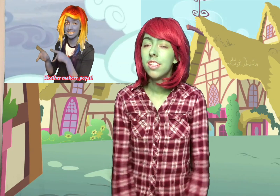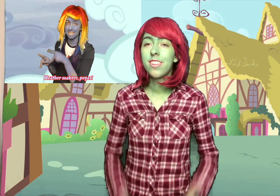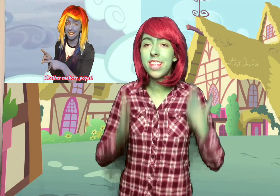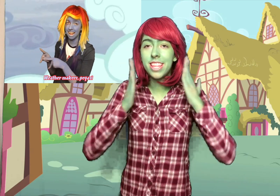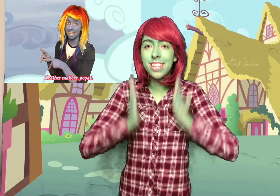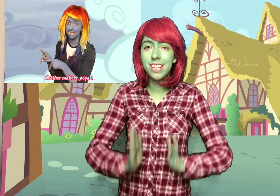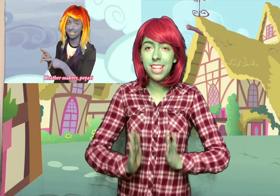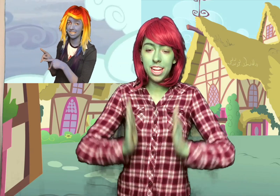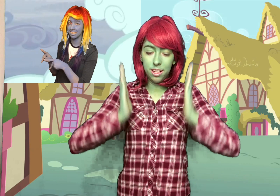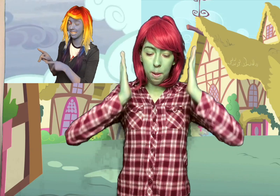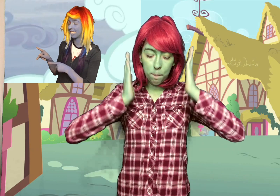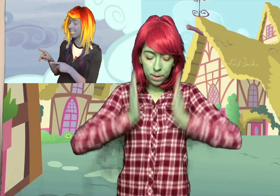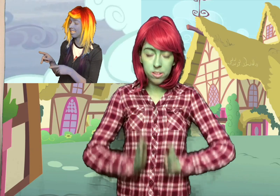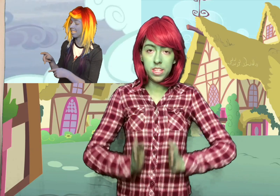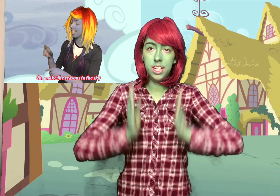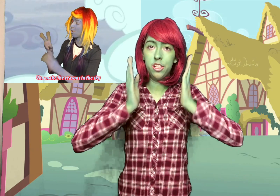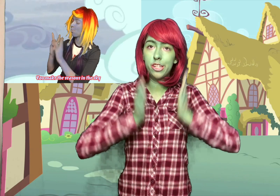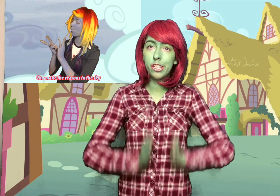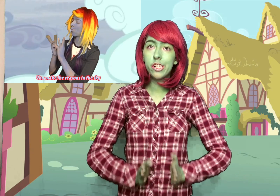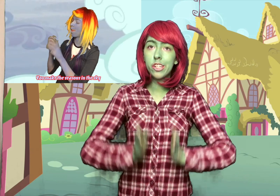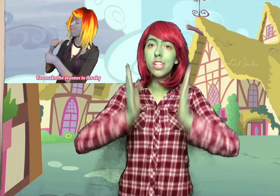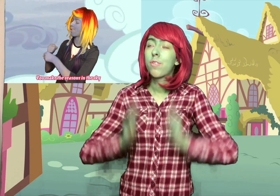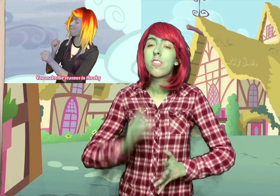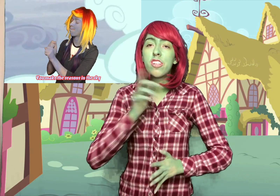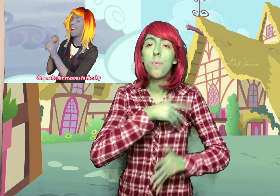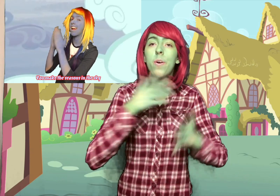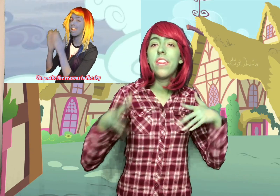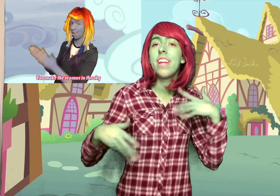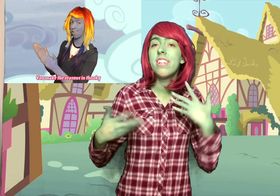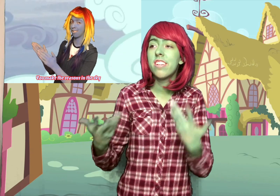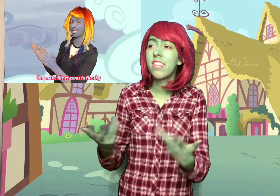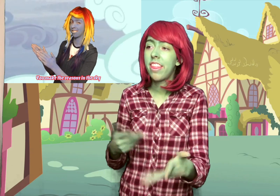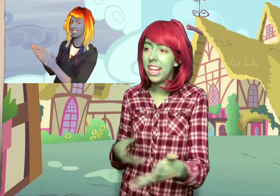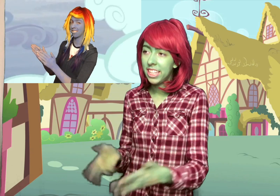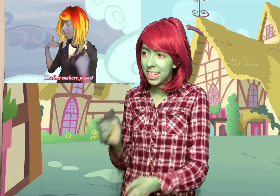so that this is like PERSON or for someone that does the thing that you